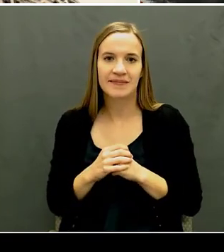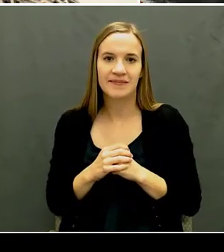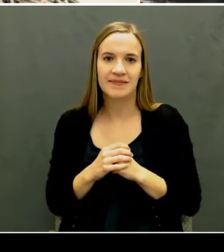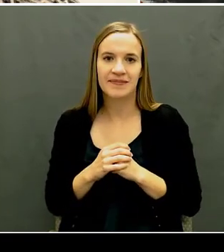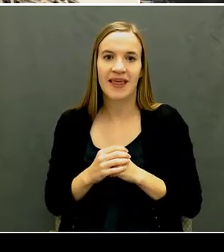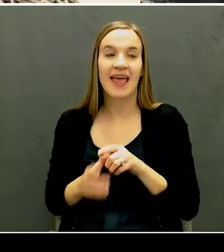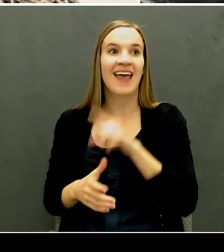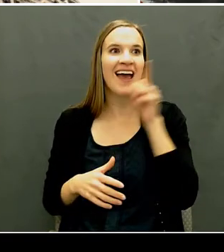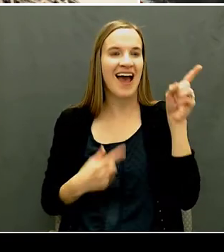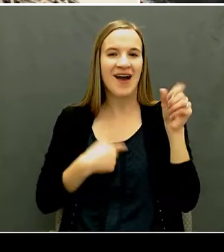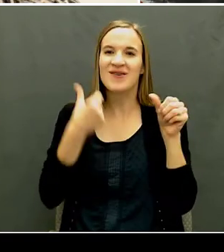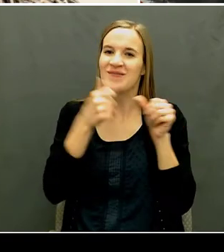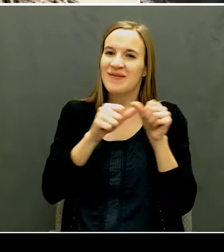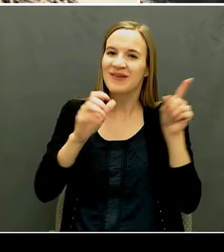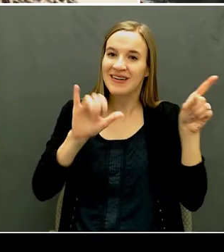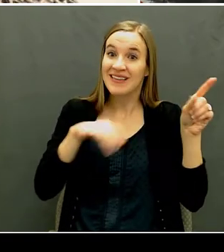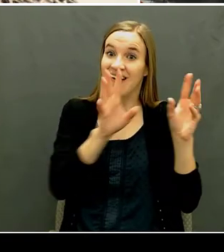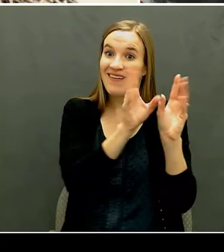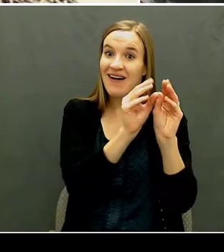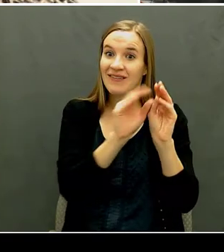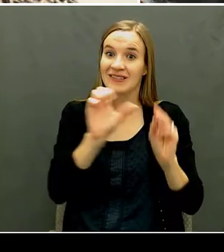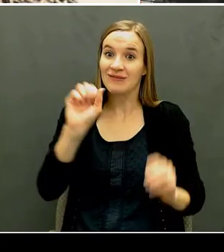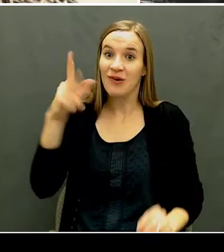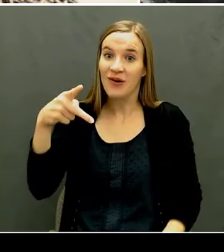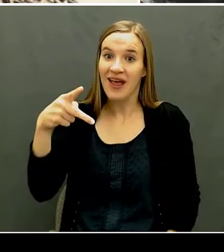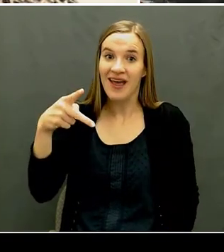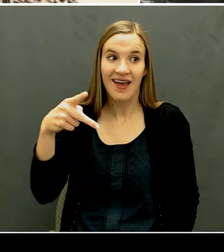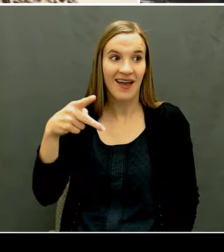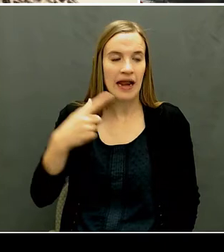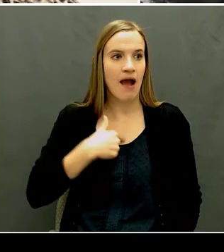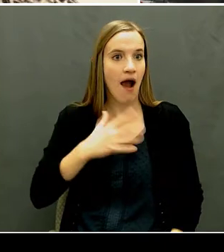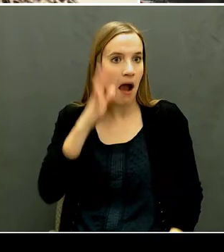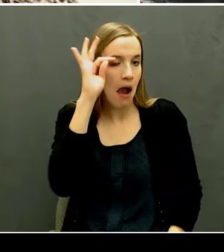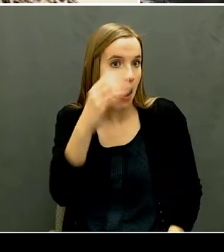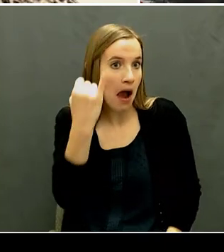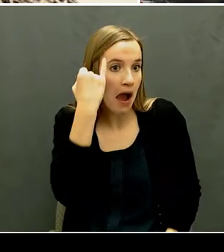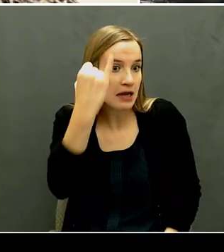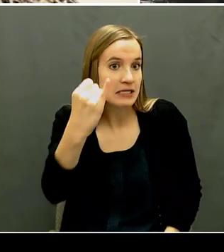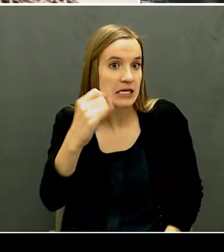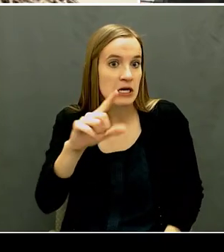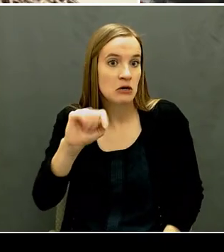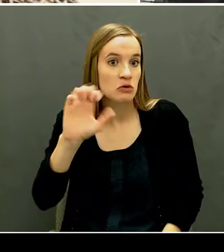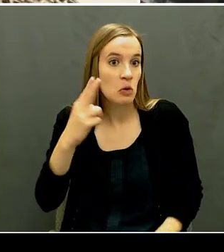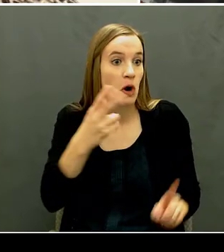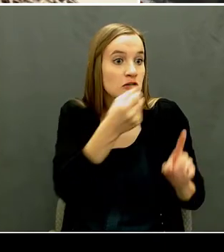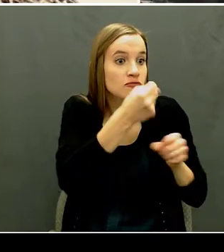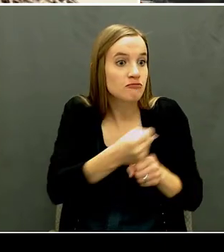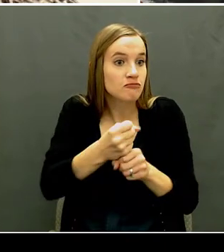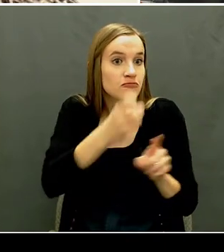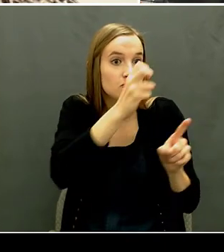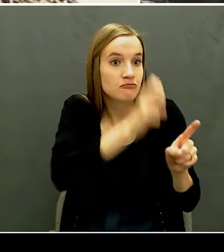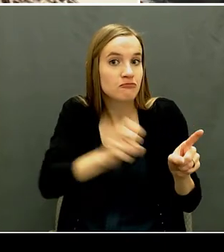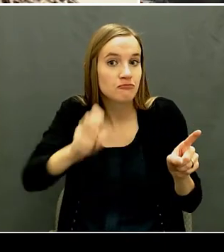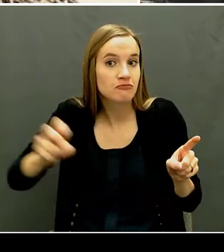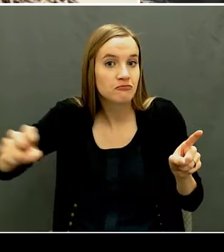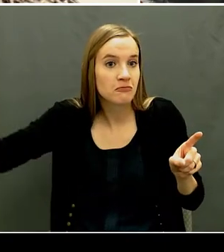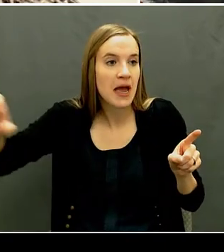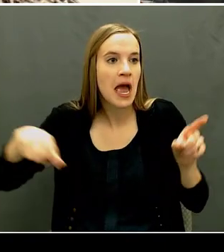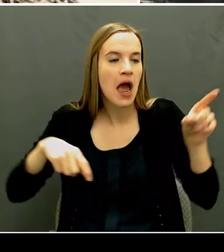just do it. Think, great idea. Just do it. I actually want to give whoever that was some credit to.